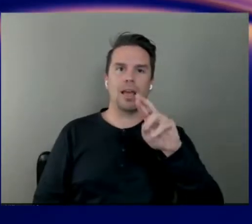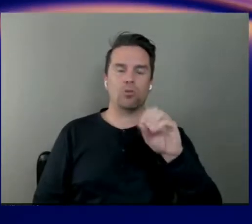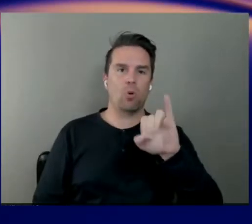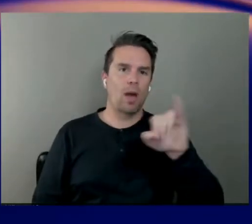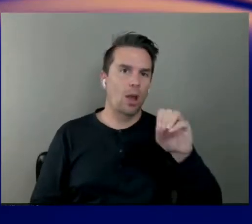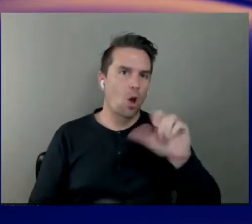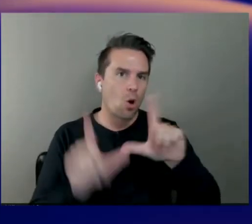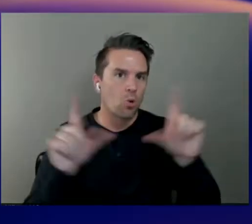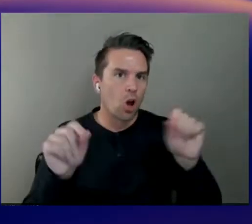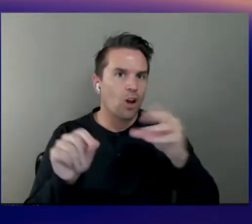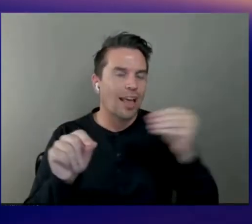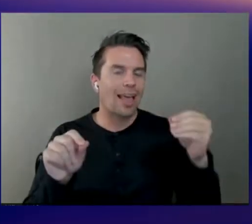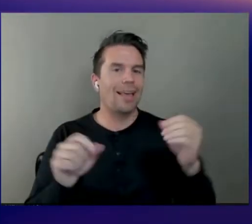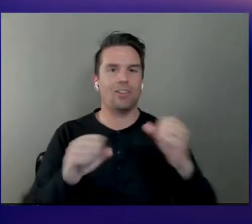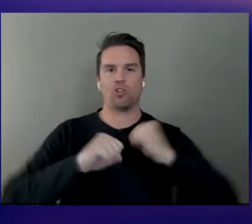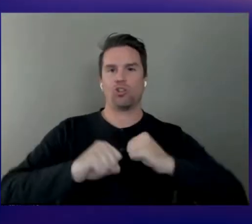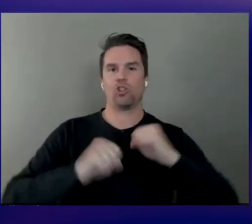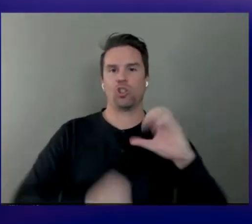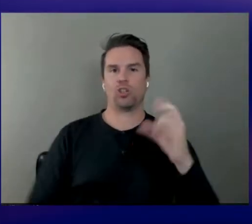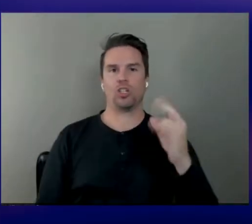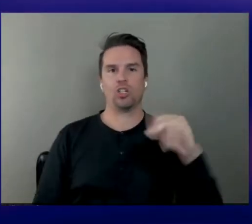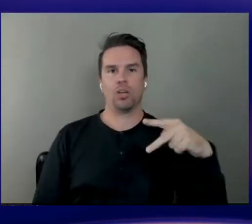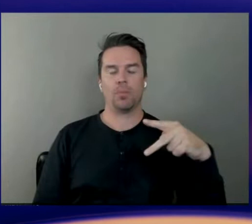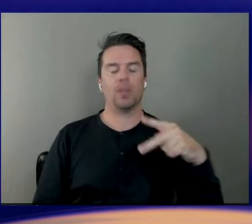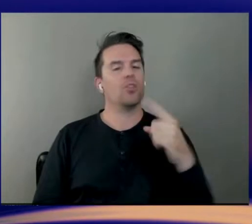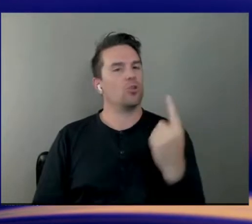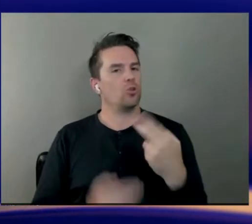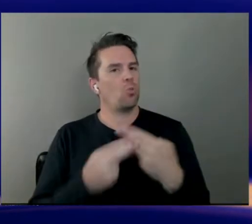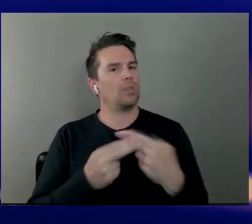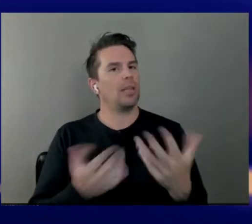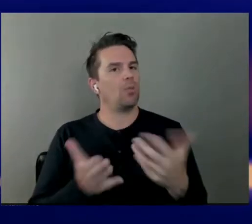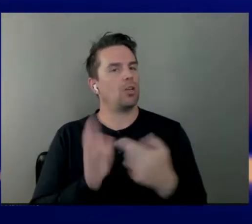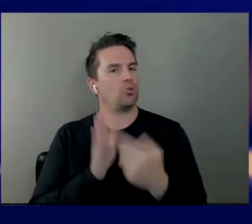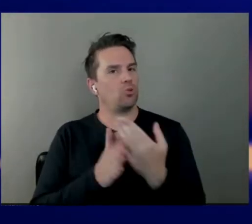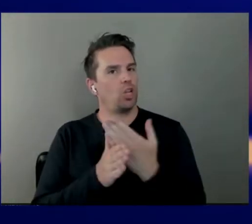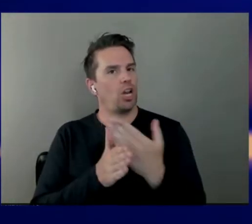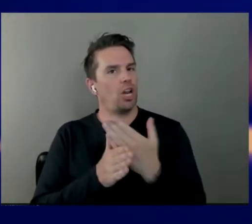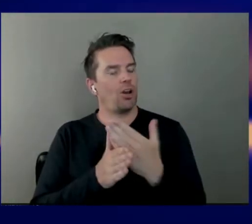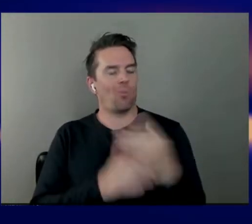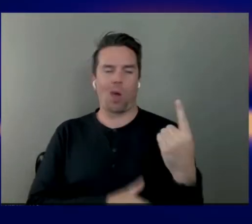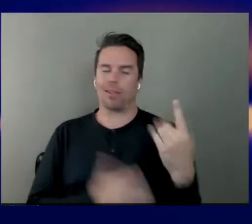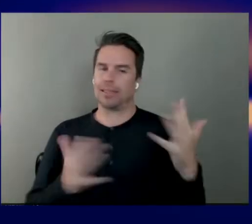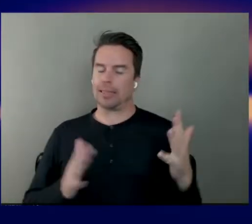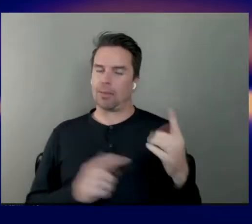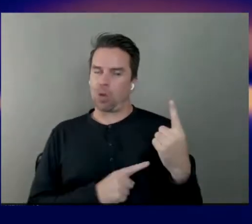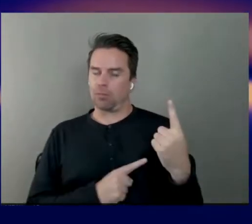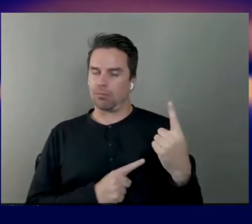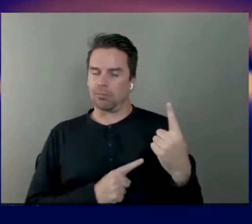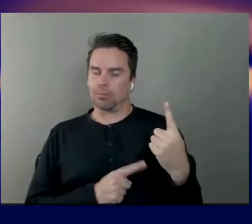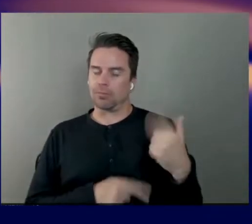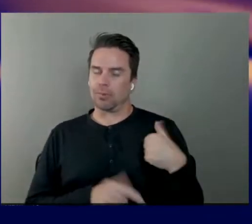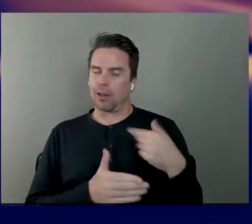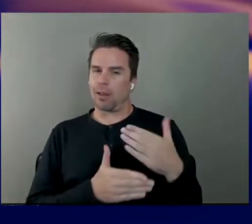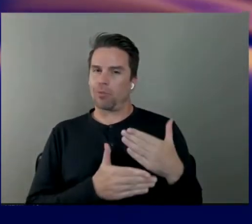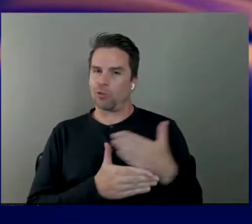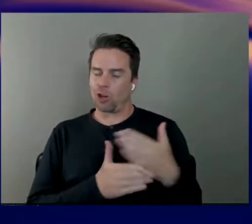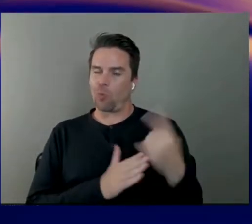In fact, I do wanna share one slide. I'm not gonna share any other slides except for just one, but I'm gonna show one slide that is like a really cool